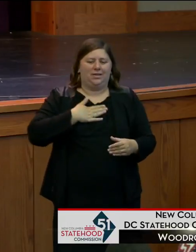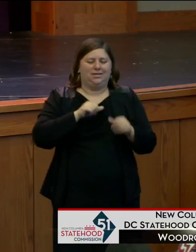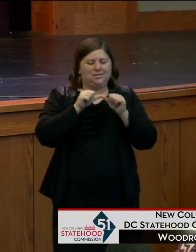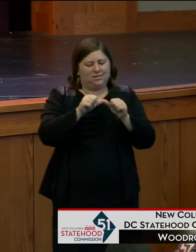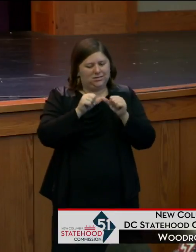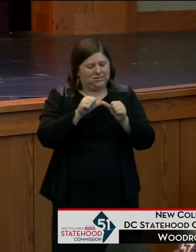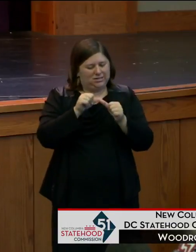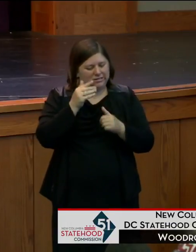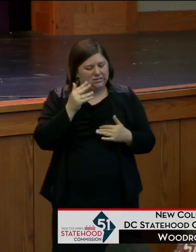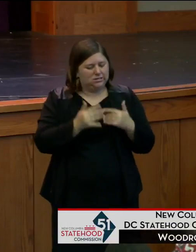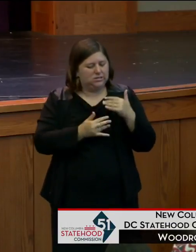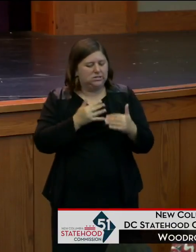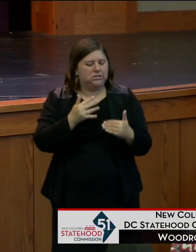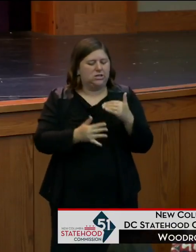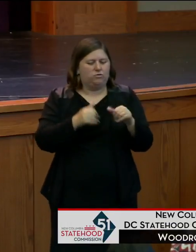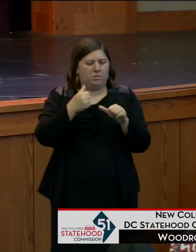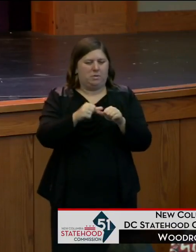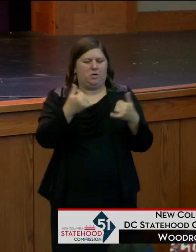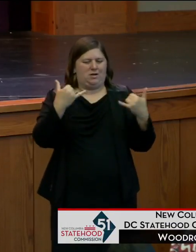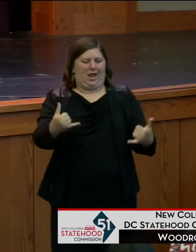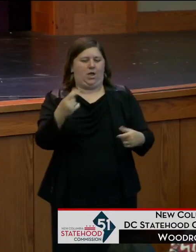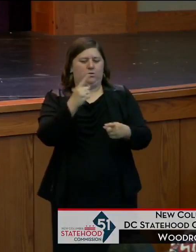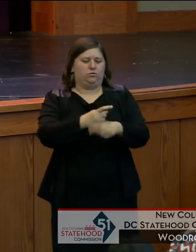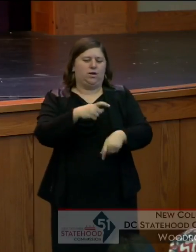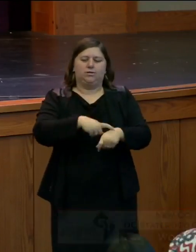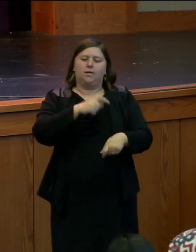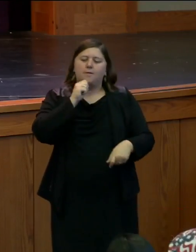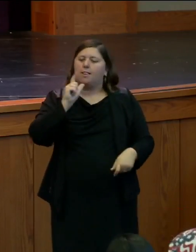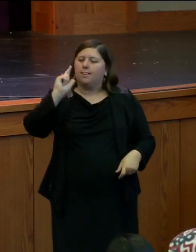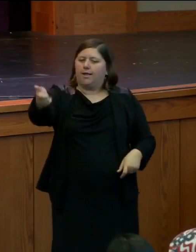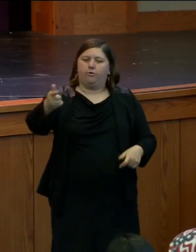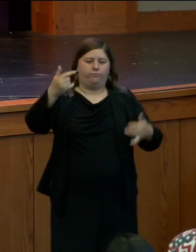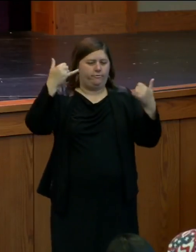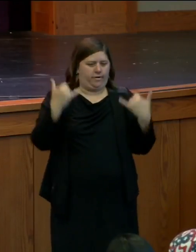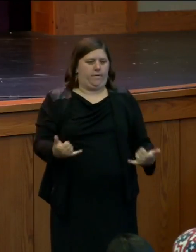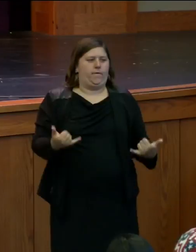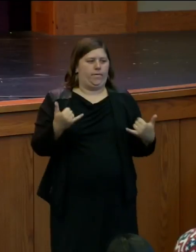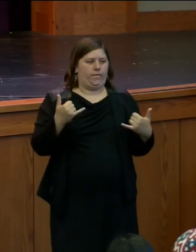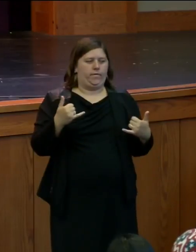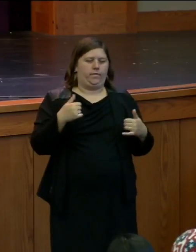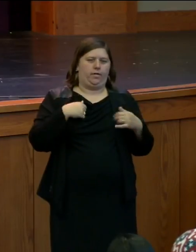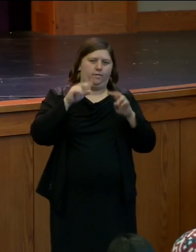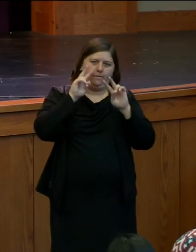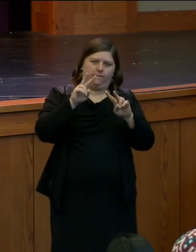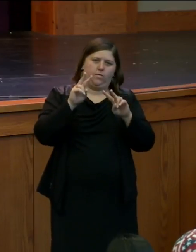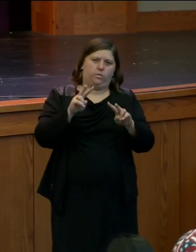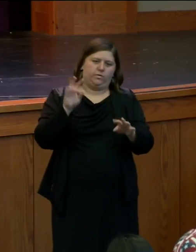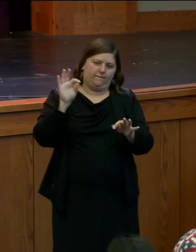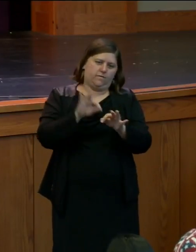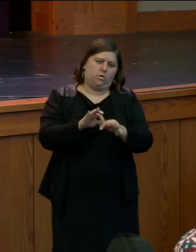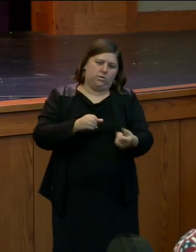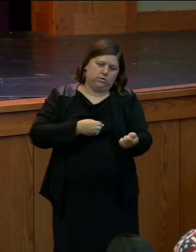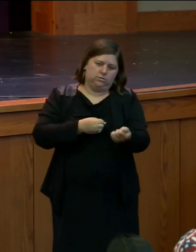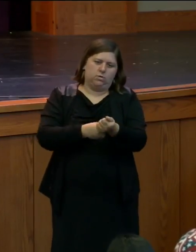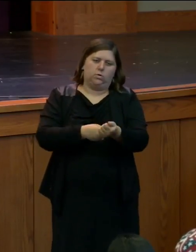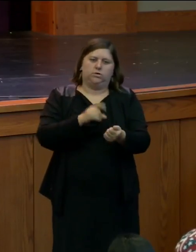CHARGE. REMEMBER THAT TIME IS NOW. NOT LATER, BUT NOW. I LOOK FORWARD TO VOTING FOR STATEHOOD SOON.